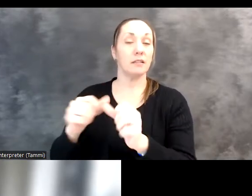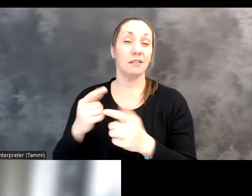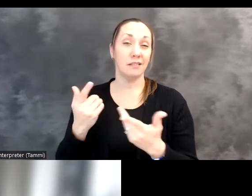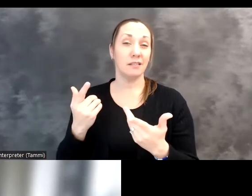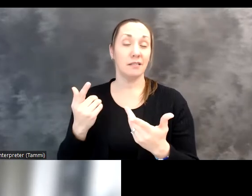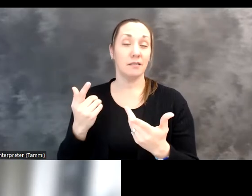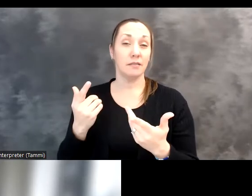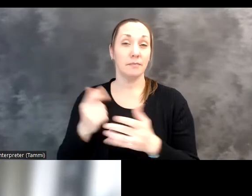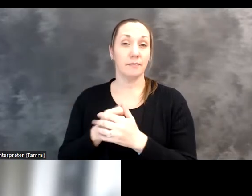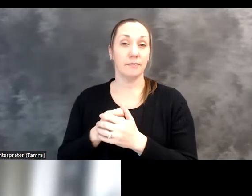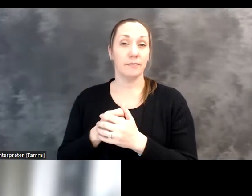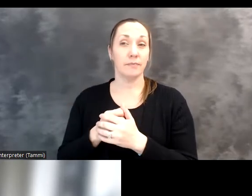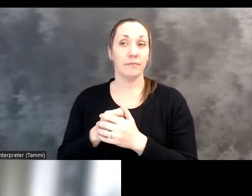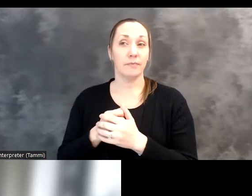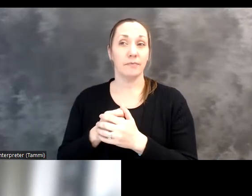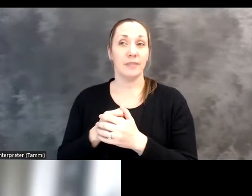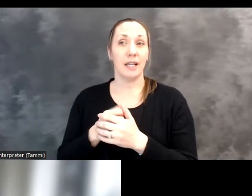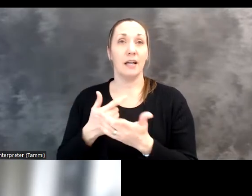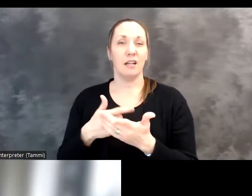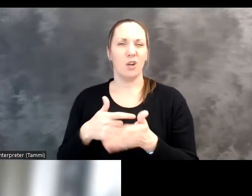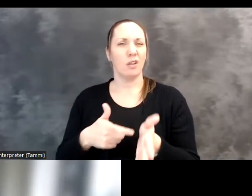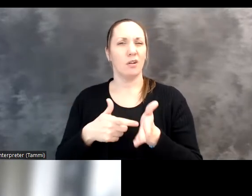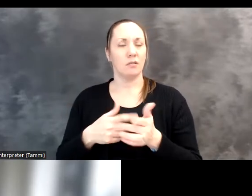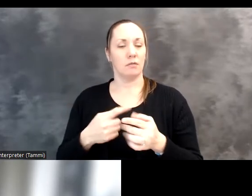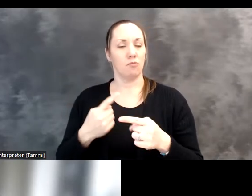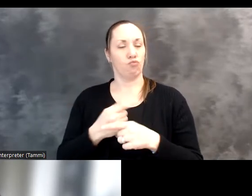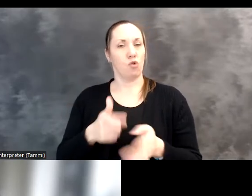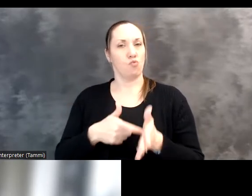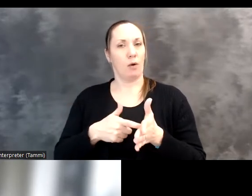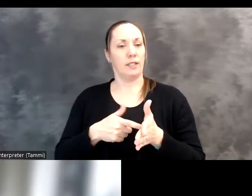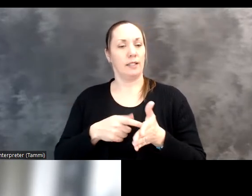are proper fail safes designed for stability and longevity